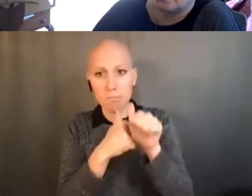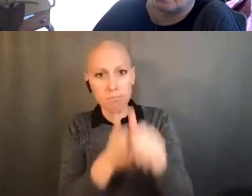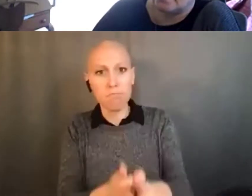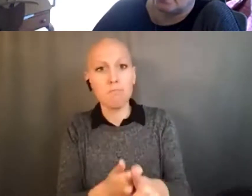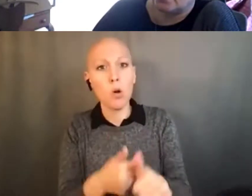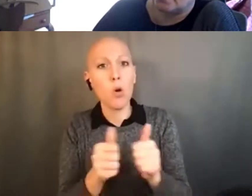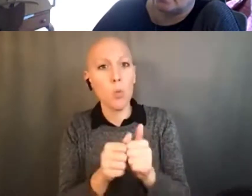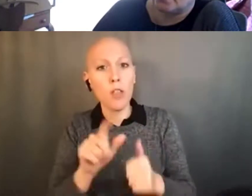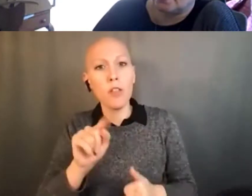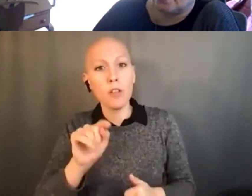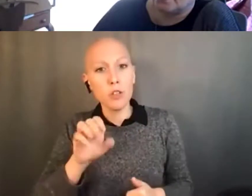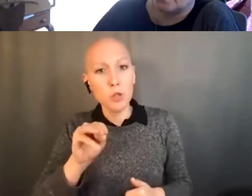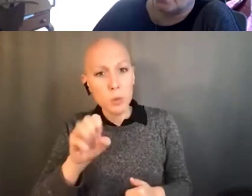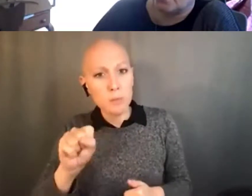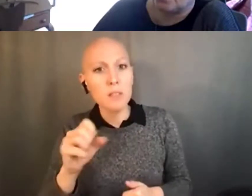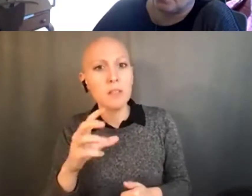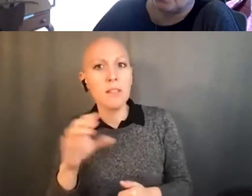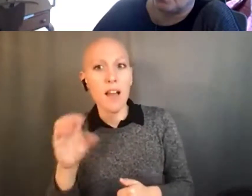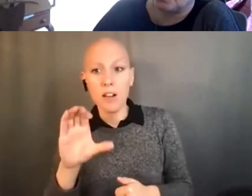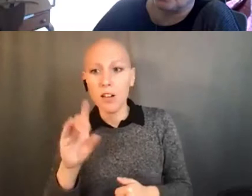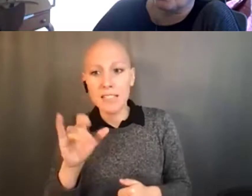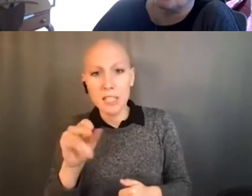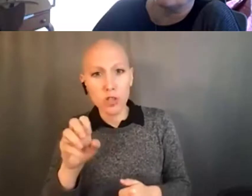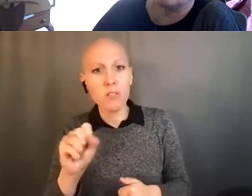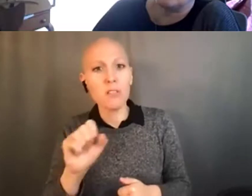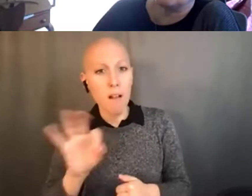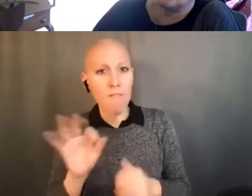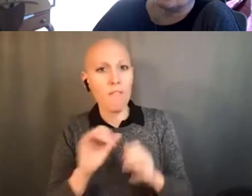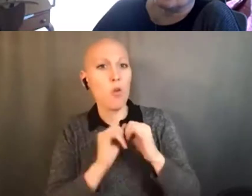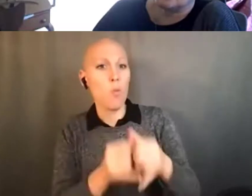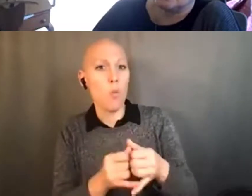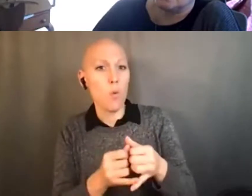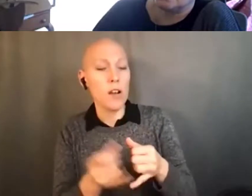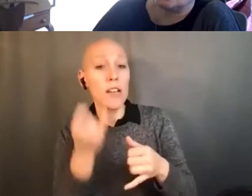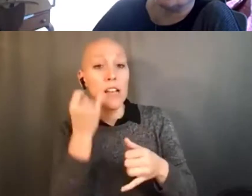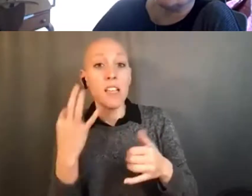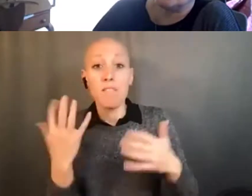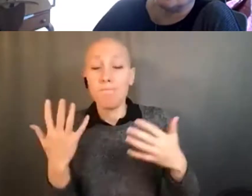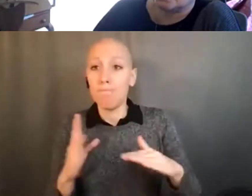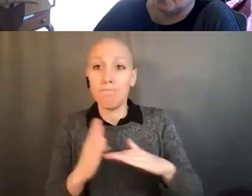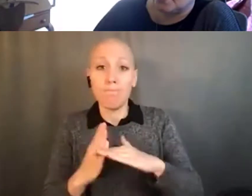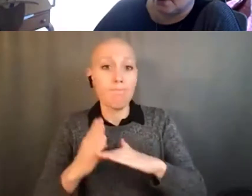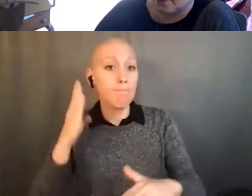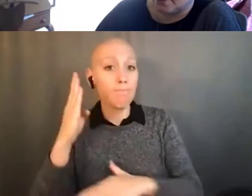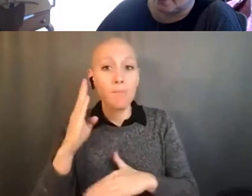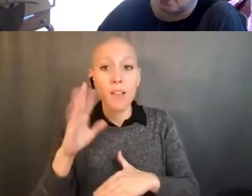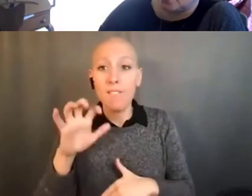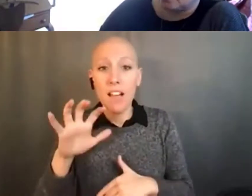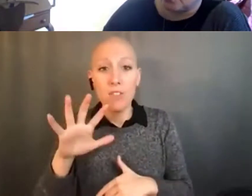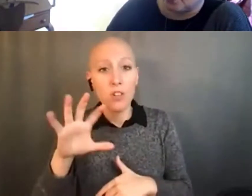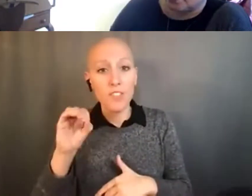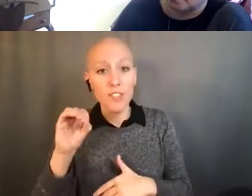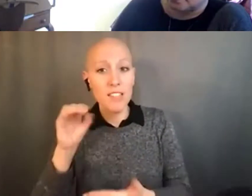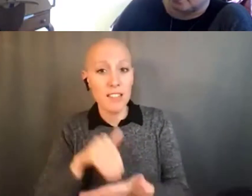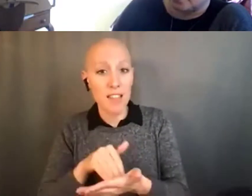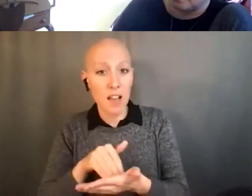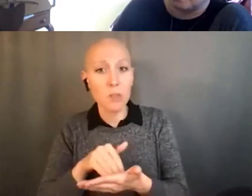that $750,000 threshold in HHS funding, you would need to comply with the audit requirement.